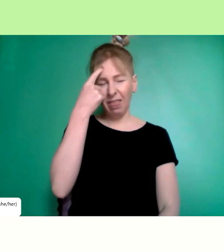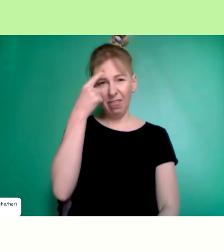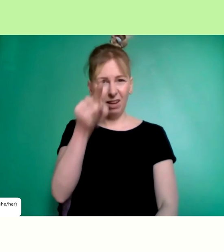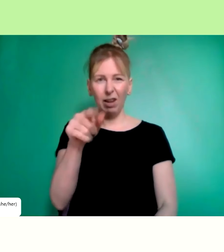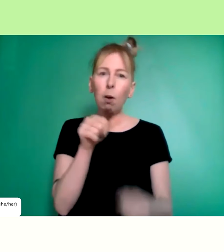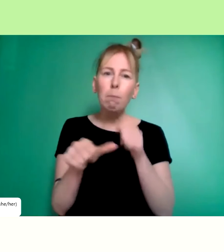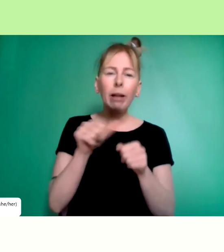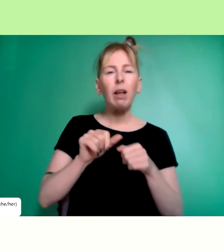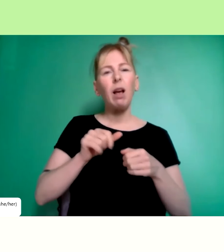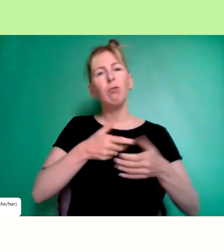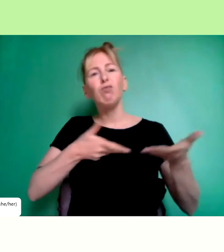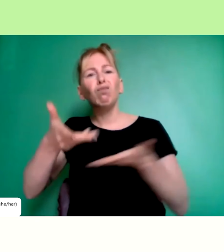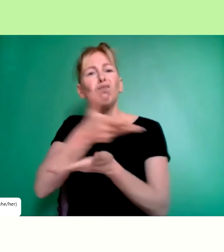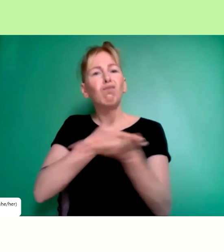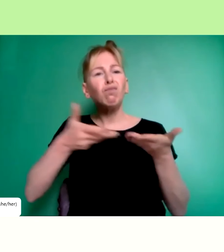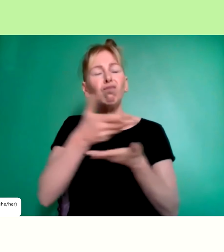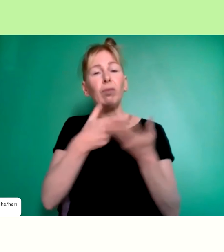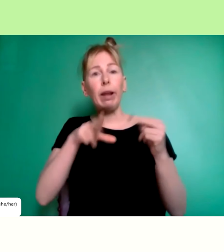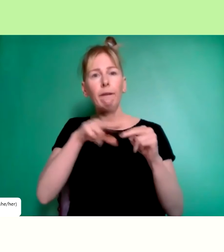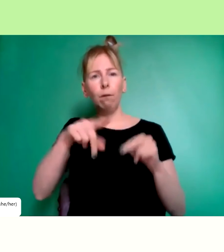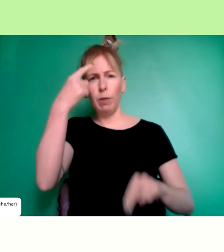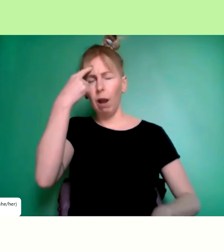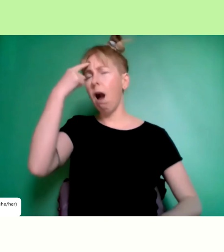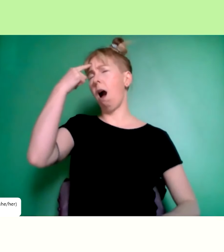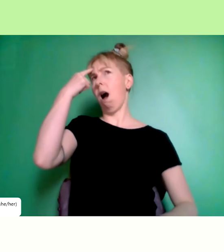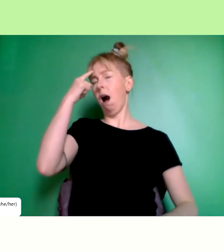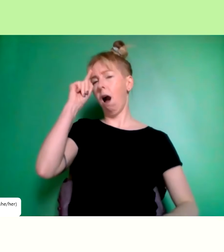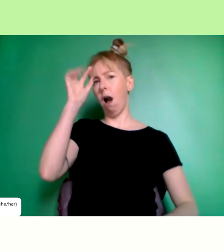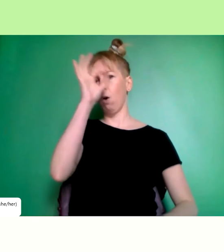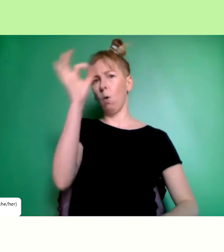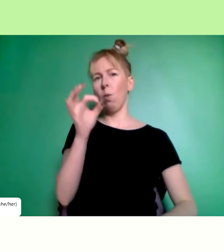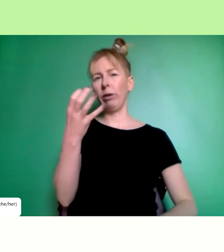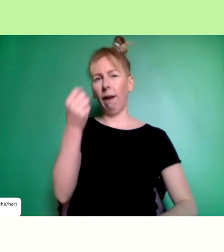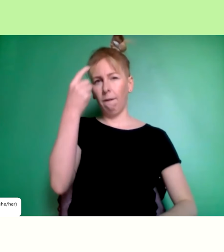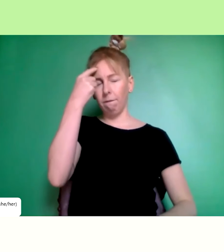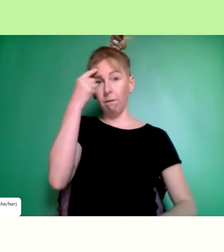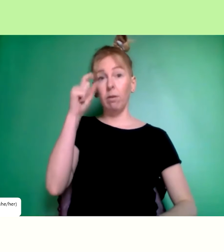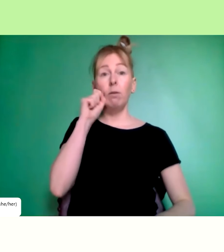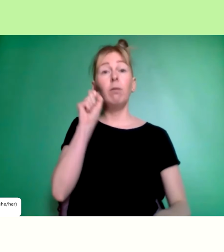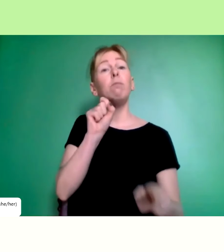just chuck it in the Q&A section, and I'll keep an eye on it, and then field questions